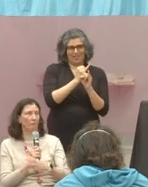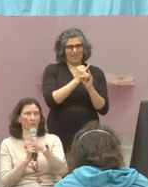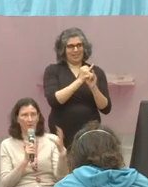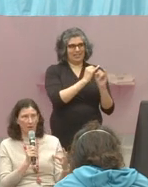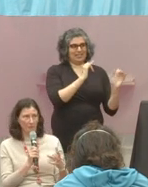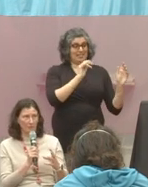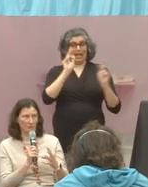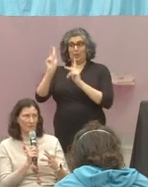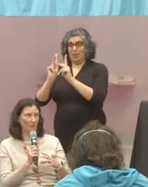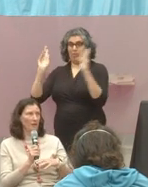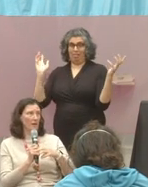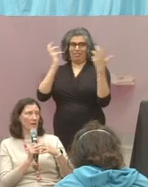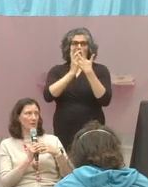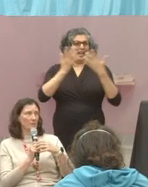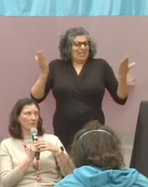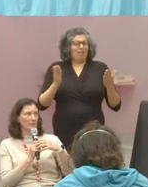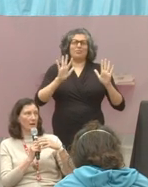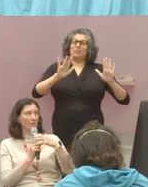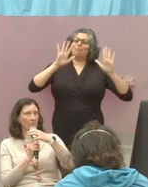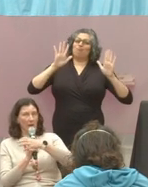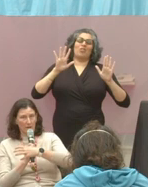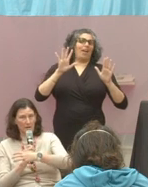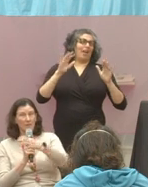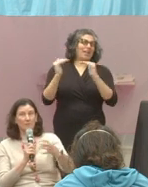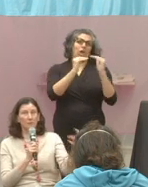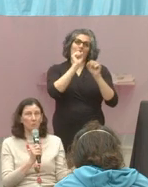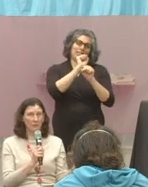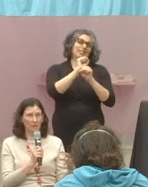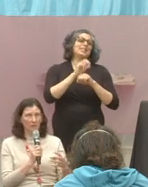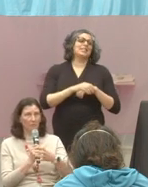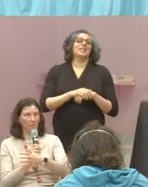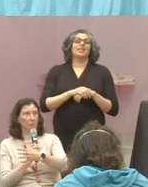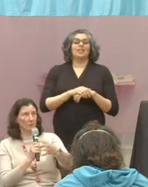have great colleagues here and ever edit individually, folks